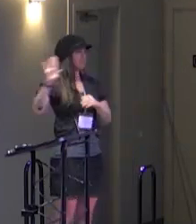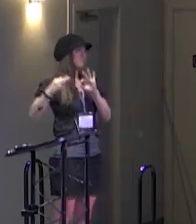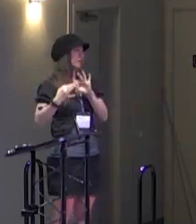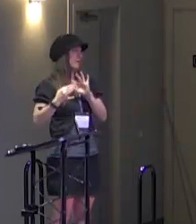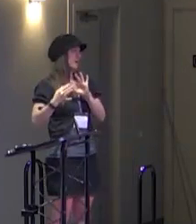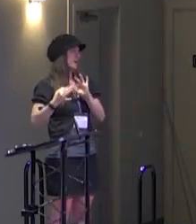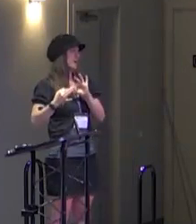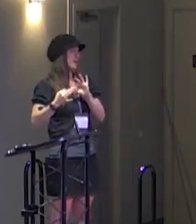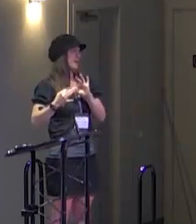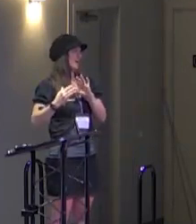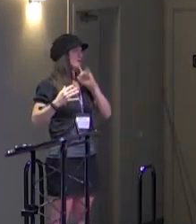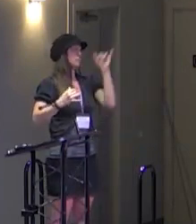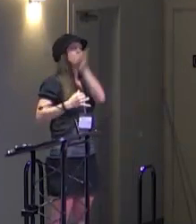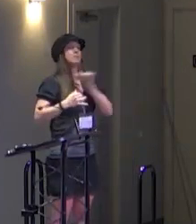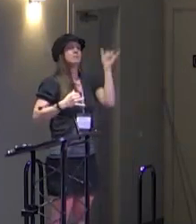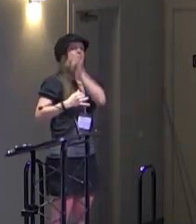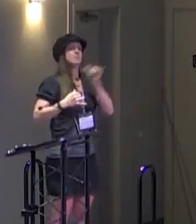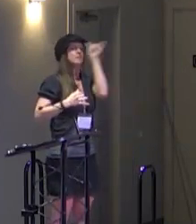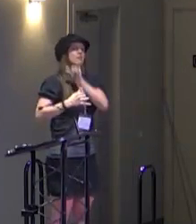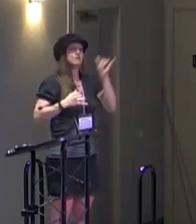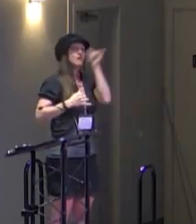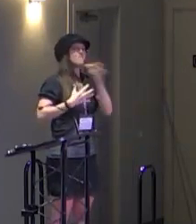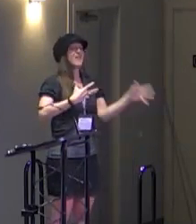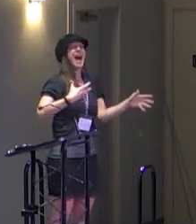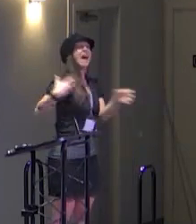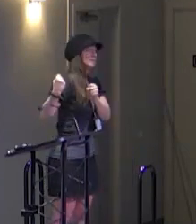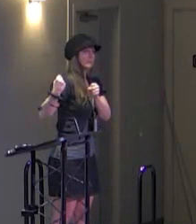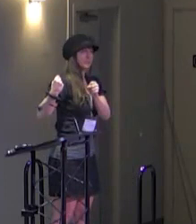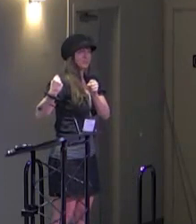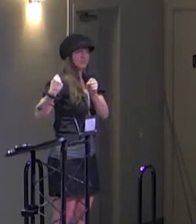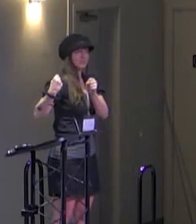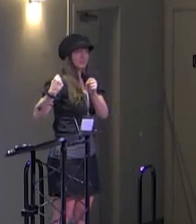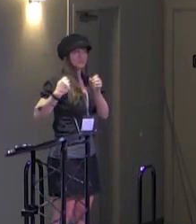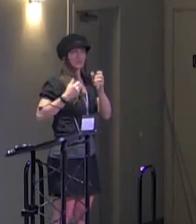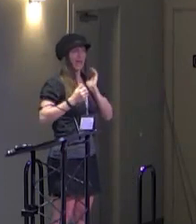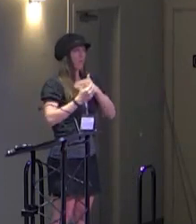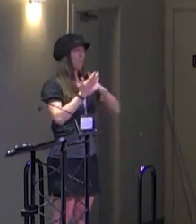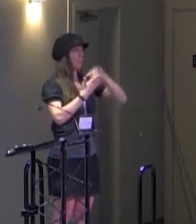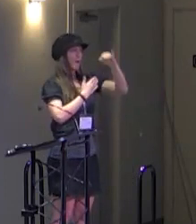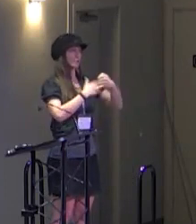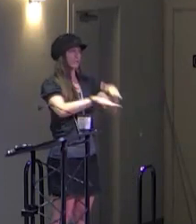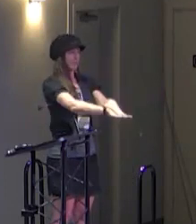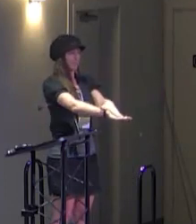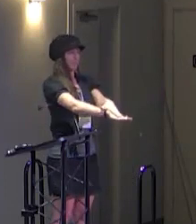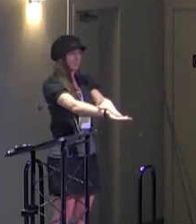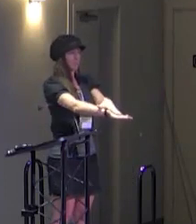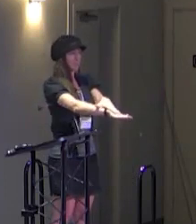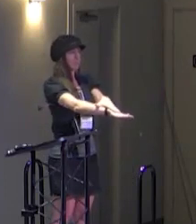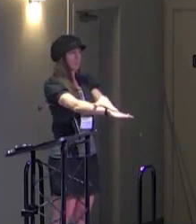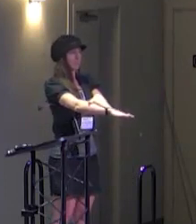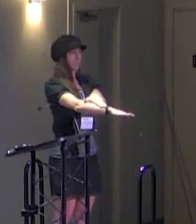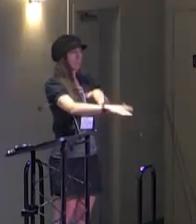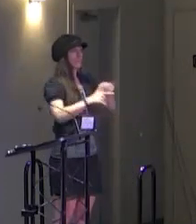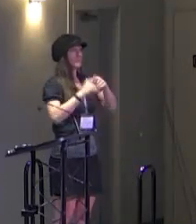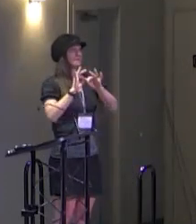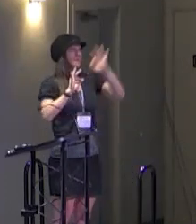It's so easy for us to see what the issues are, which is so few clicks. It has accelerated our translation projects pace remarkably.